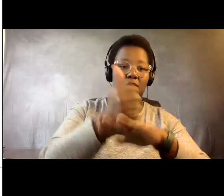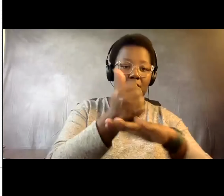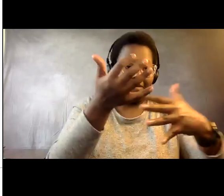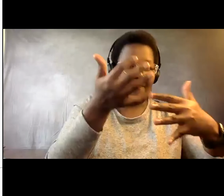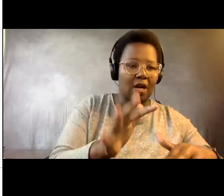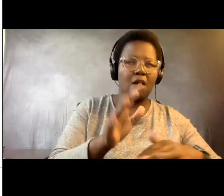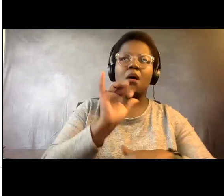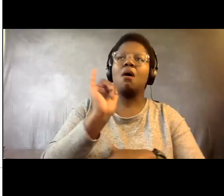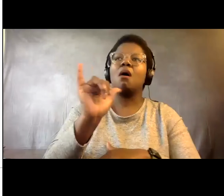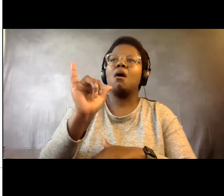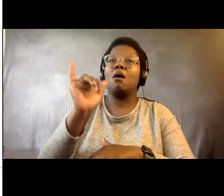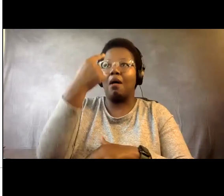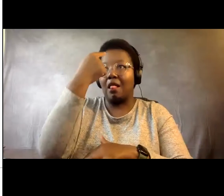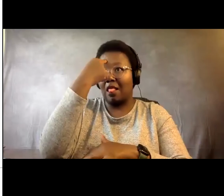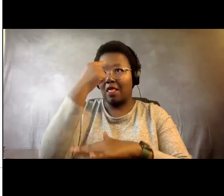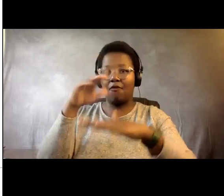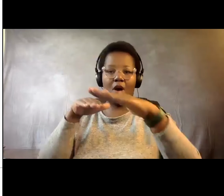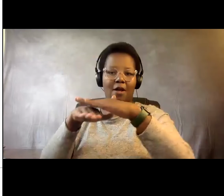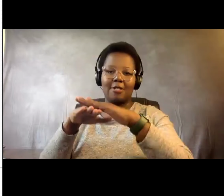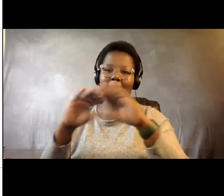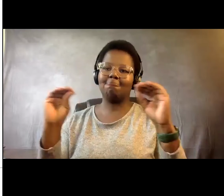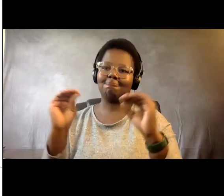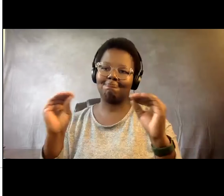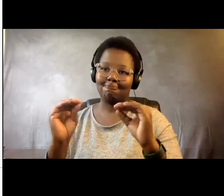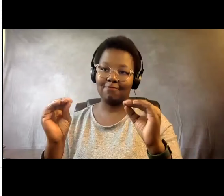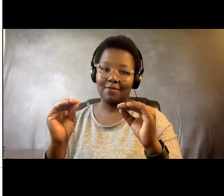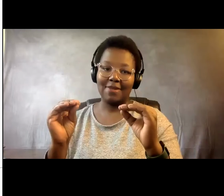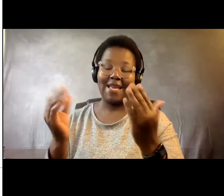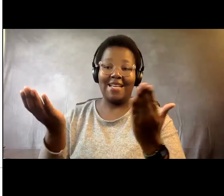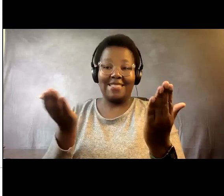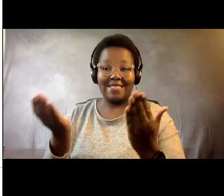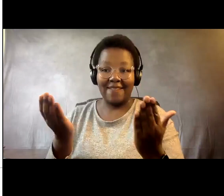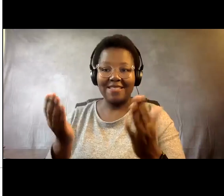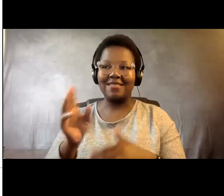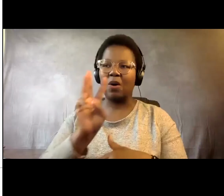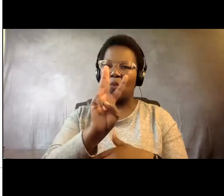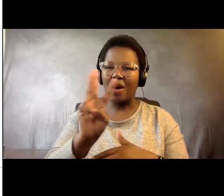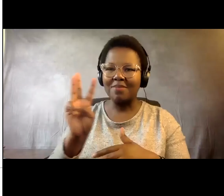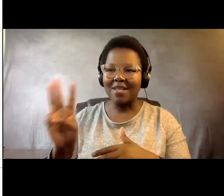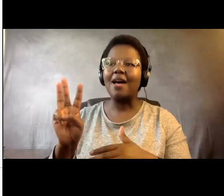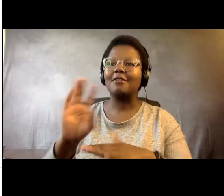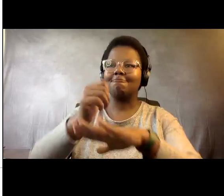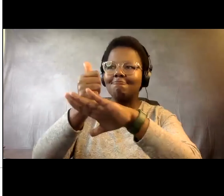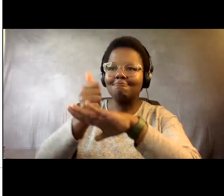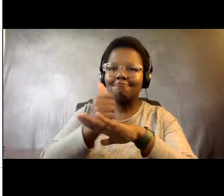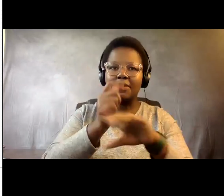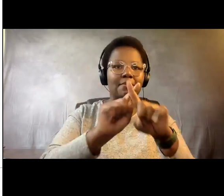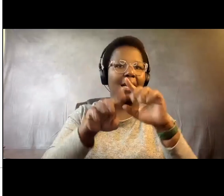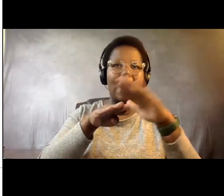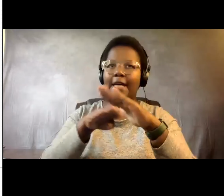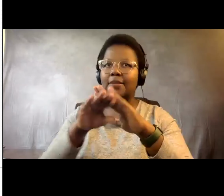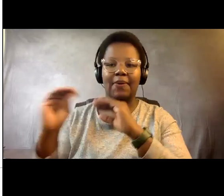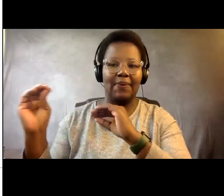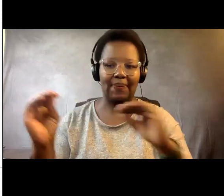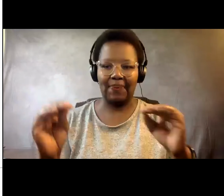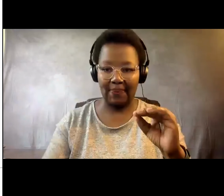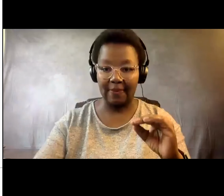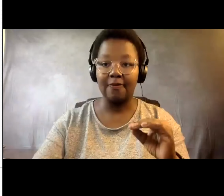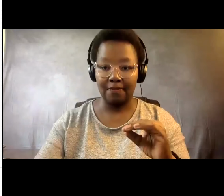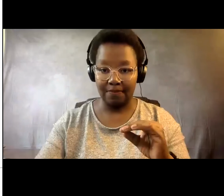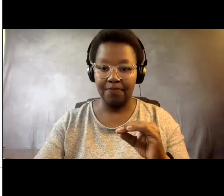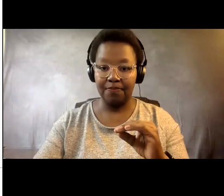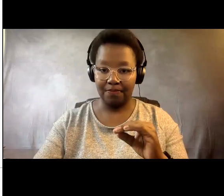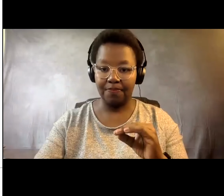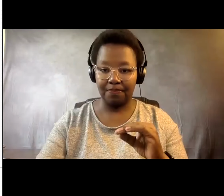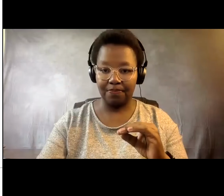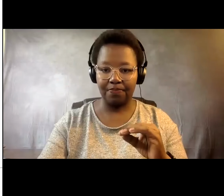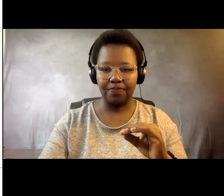inaccessible products and products and websites and then a team gets asked to "fix." a quote the